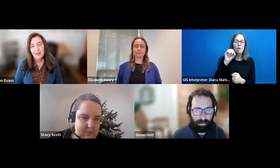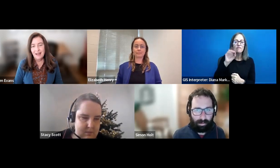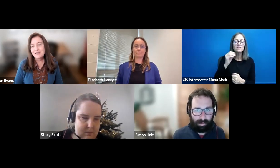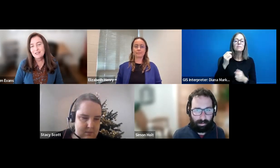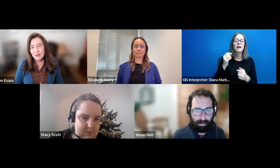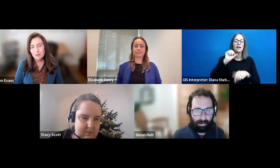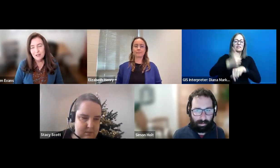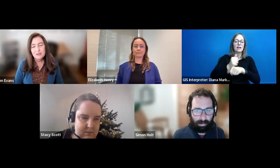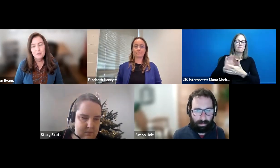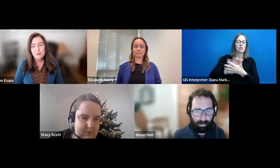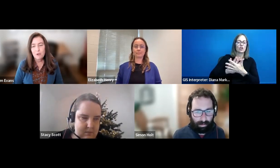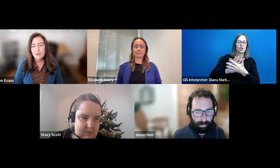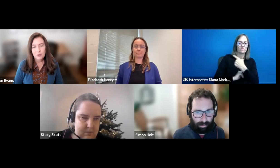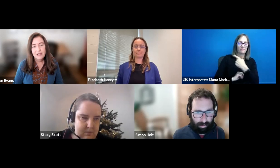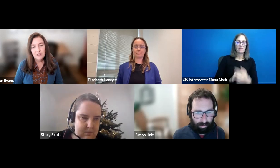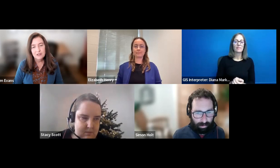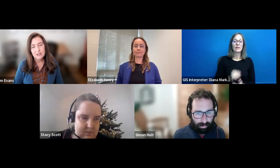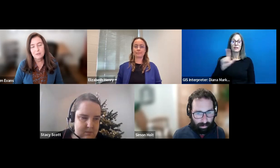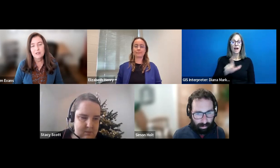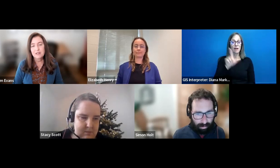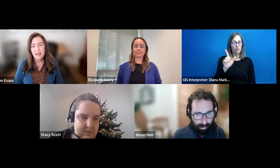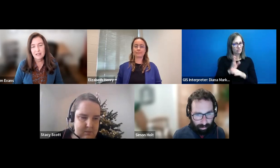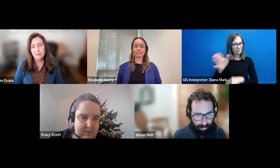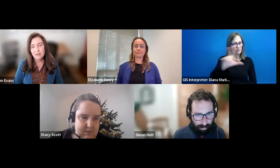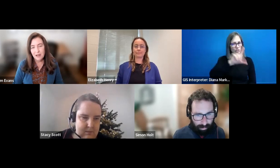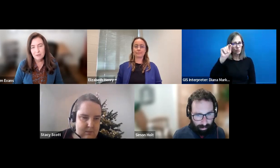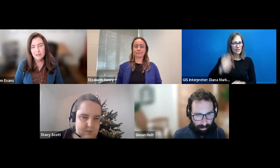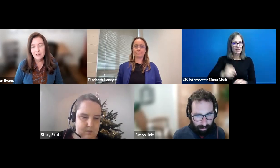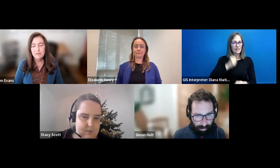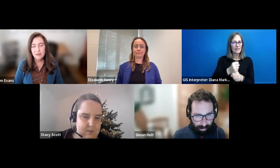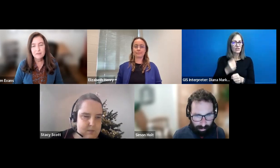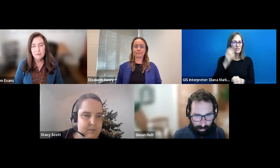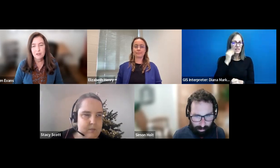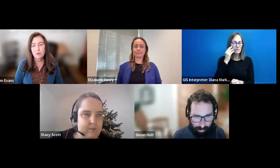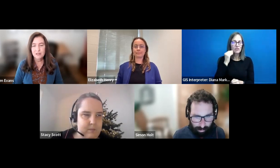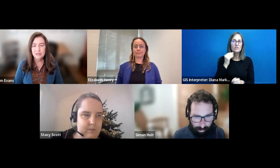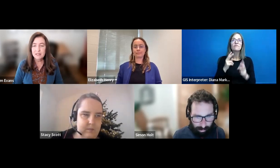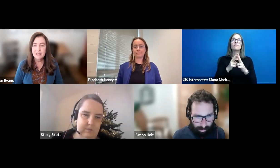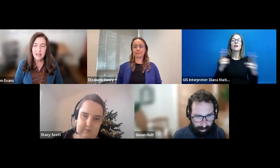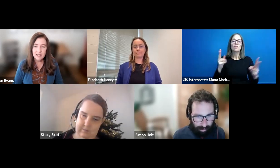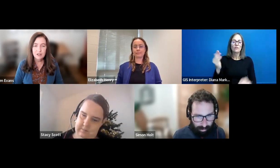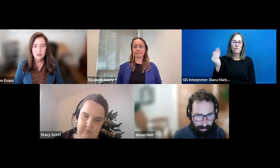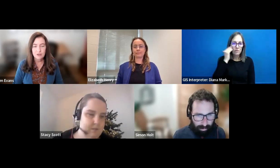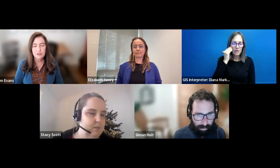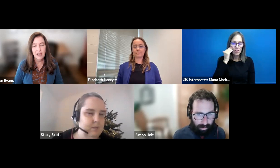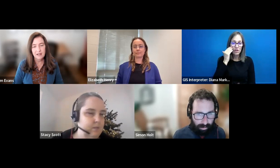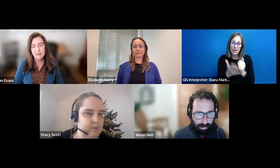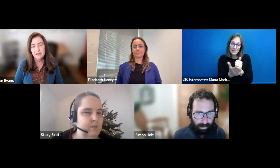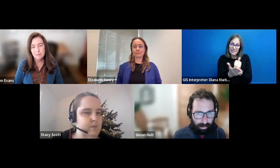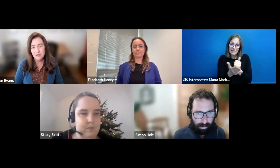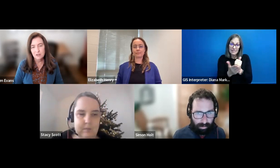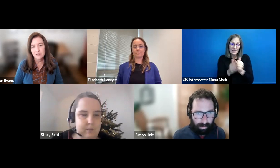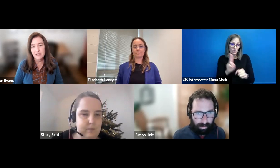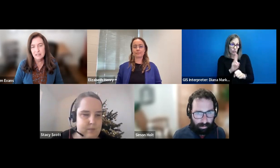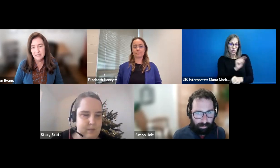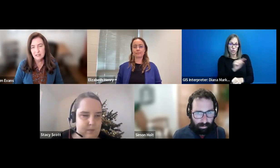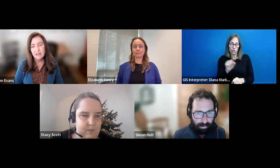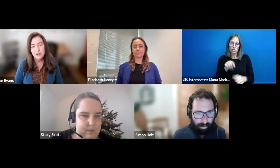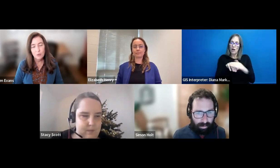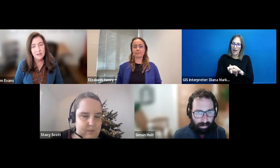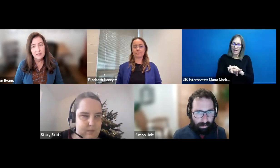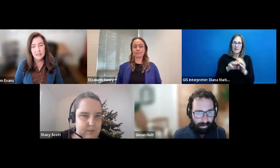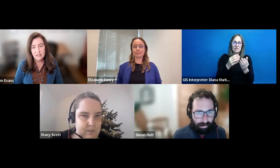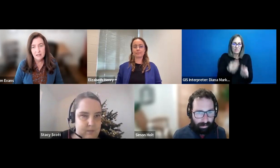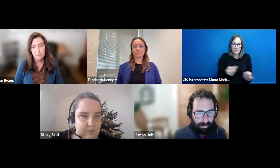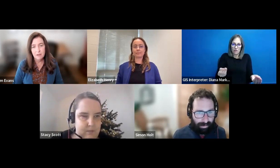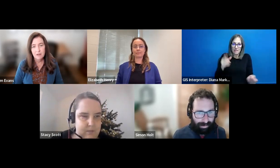Gwen Evans: as a librarian with more than twenty years experience in academic libraries, i'm very familiar with assisting end users to access the materials they need in the way that they need them.